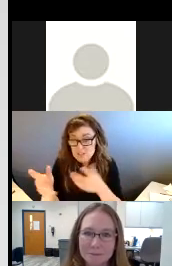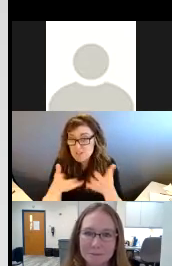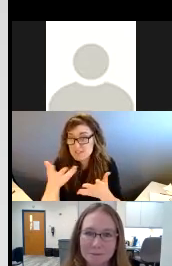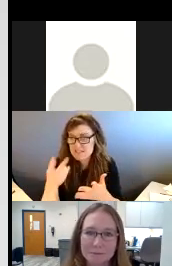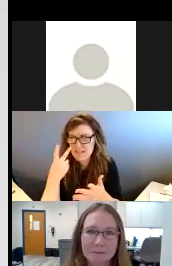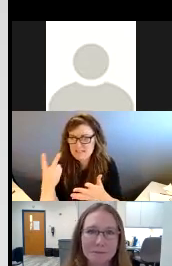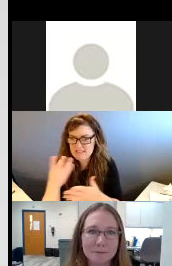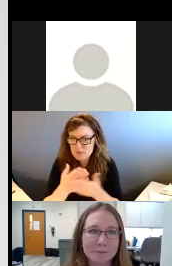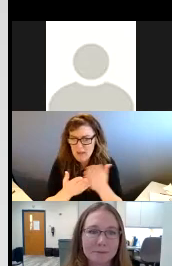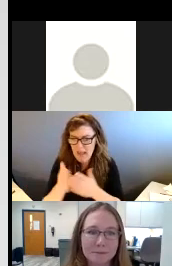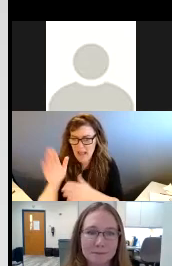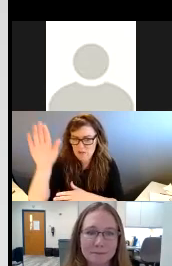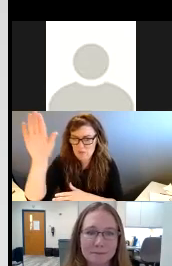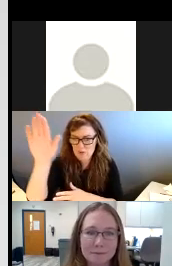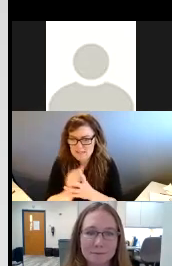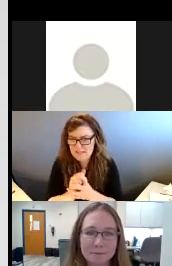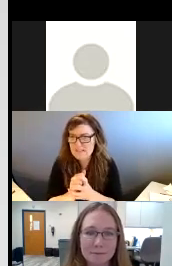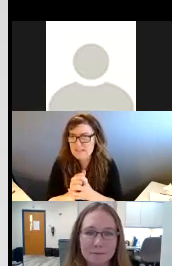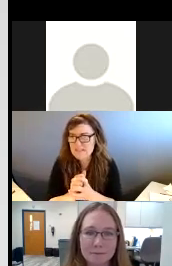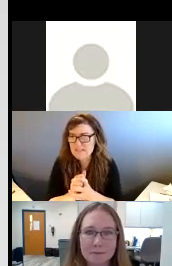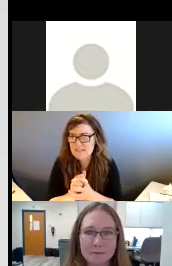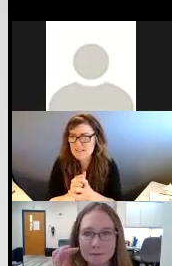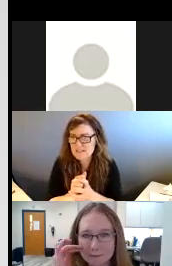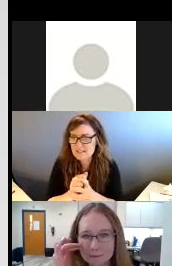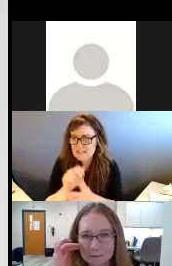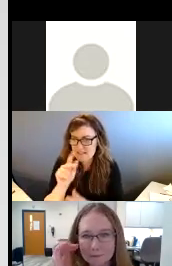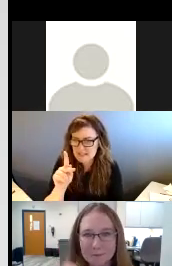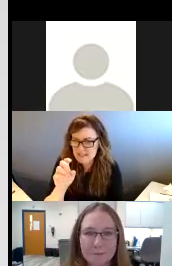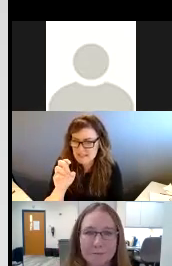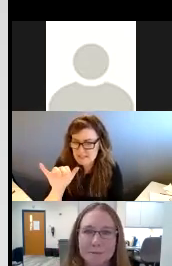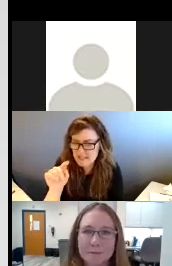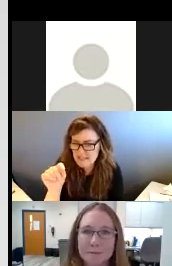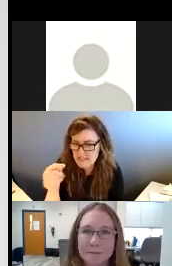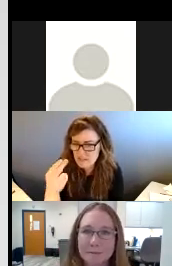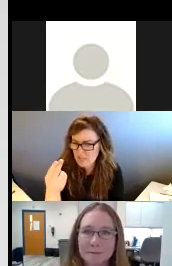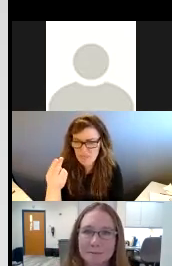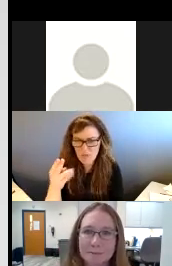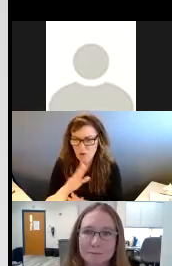KALEY, I CAN UNMUTE YOU IF YOU WOULD LIKE TO ASK